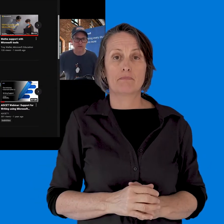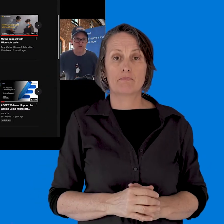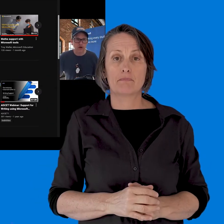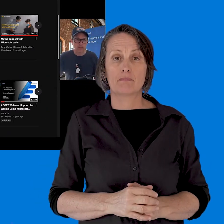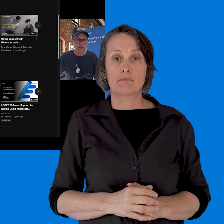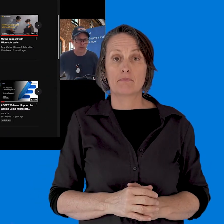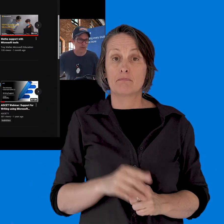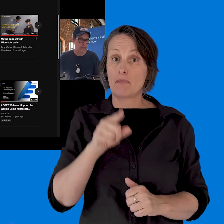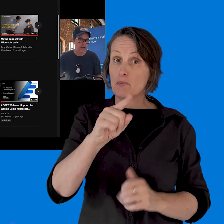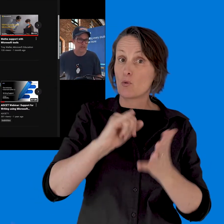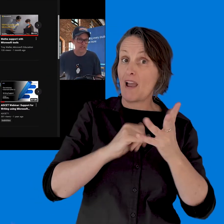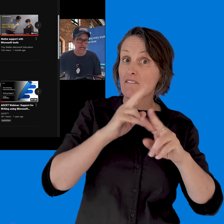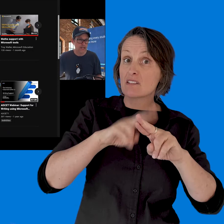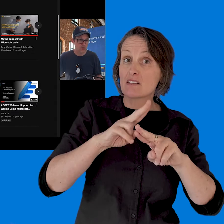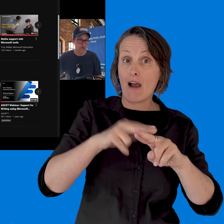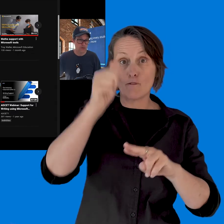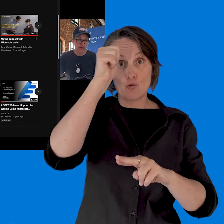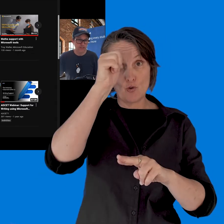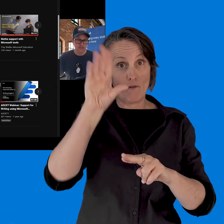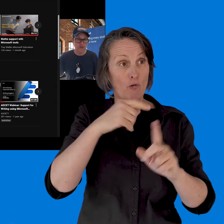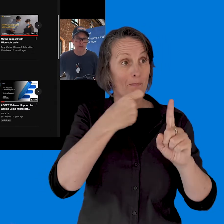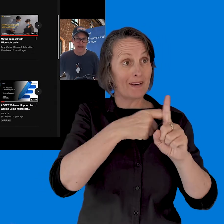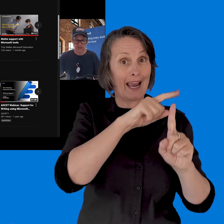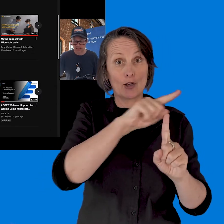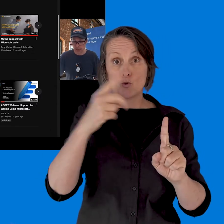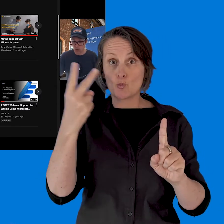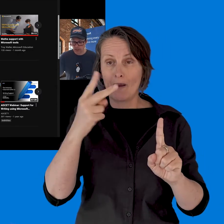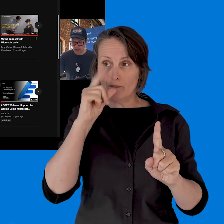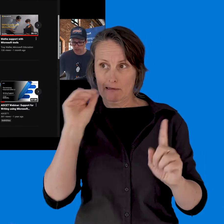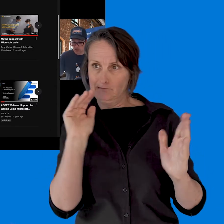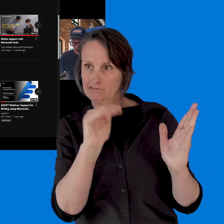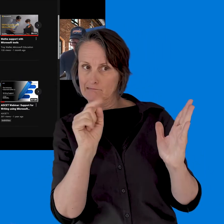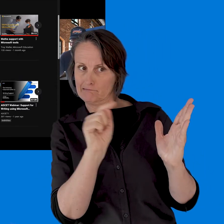And if you've got people and friends in the K-12 space, steer them back to that one, too.